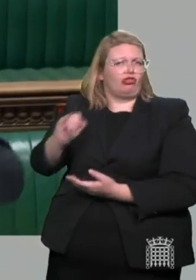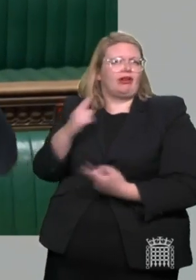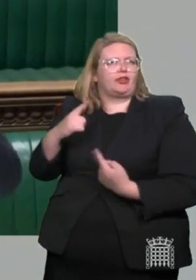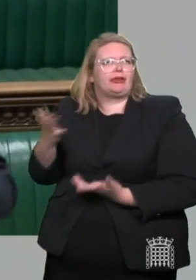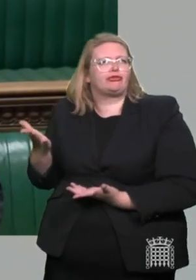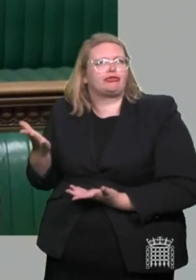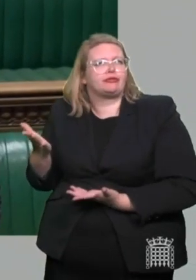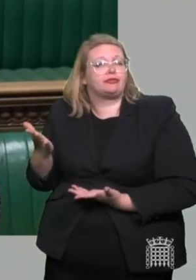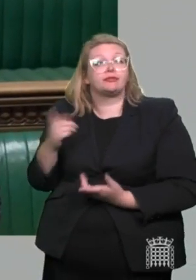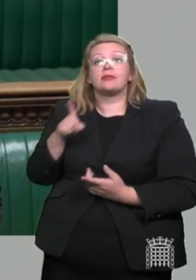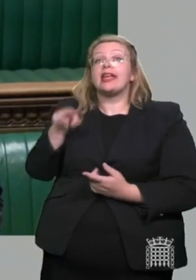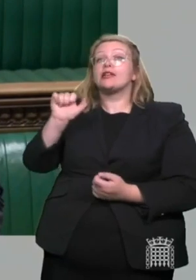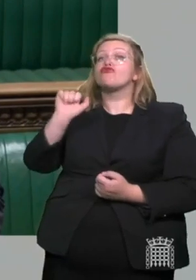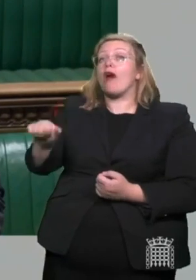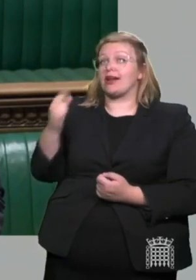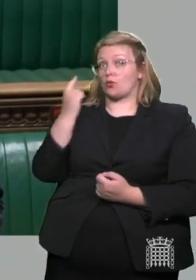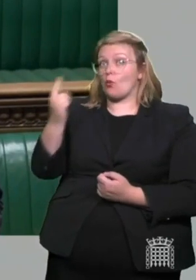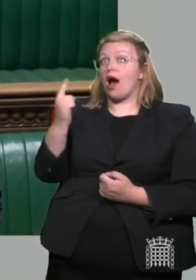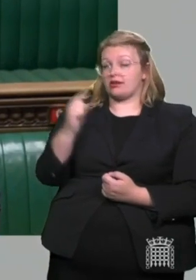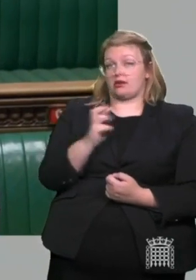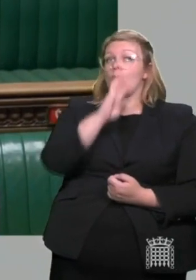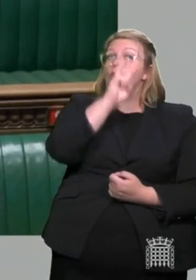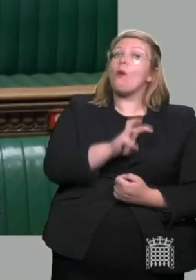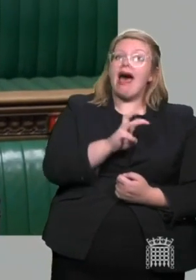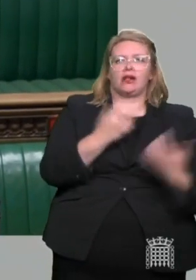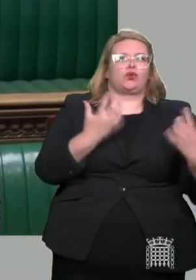right about one thing, which is that Wales has made an amazing contribution to our national